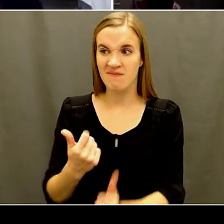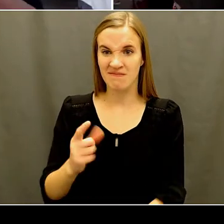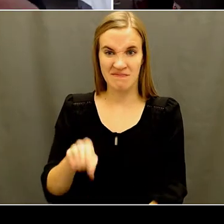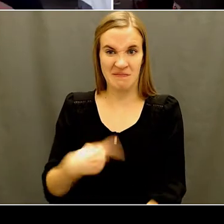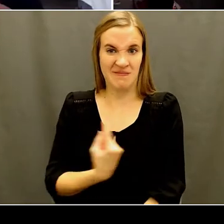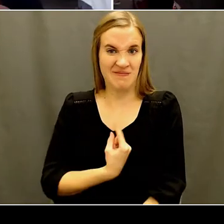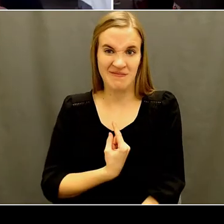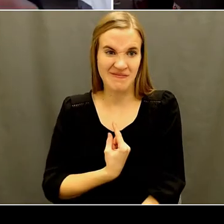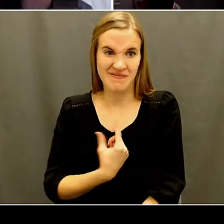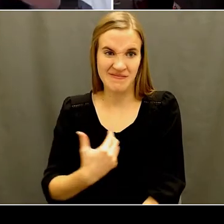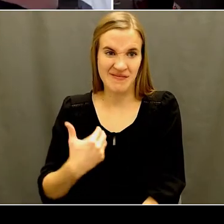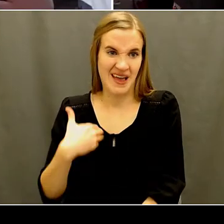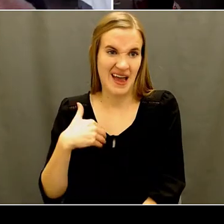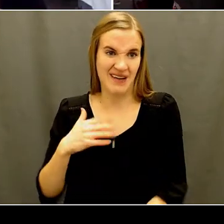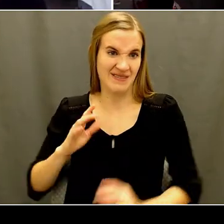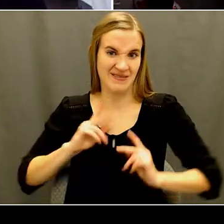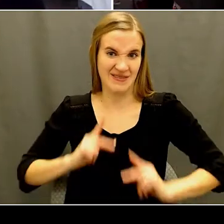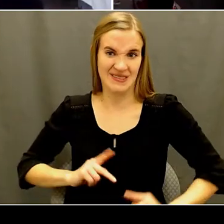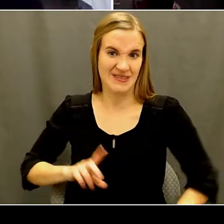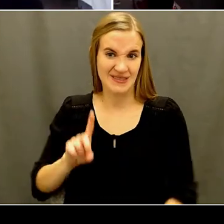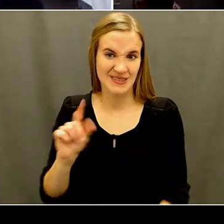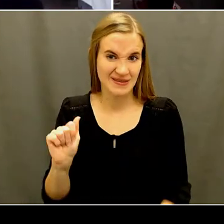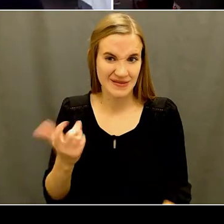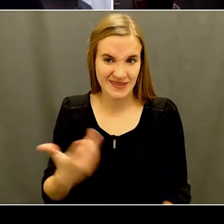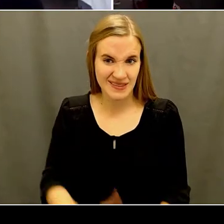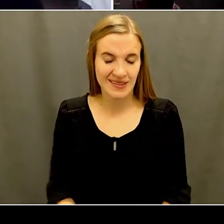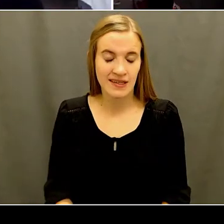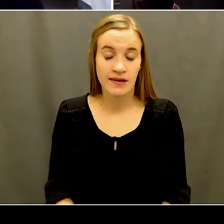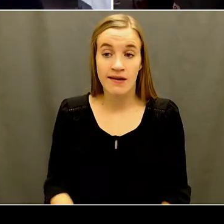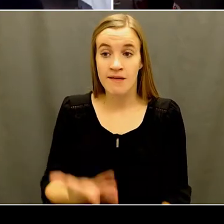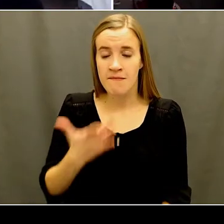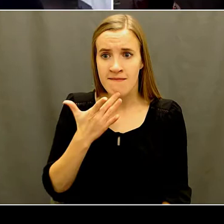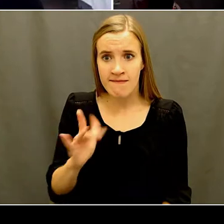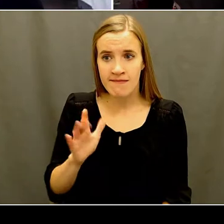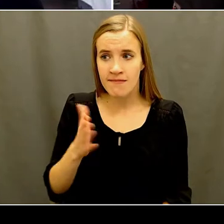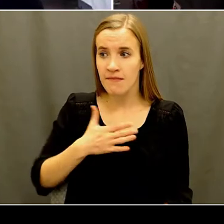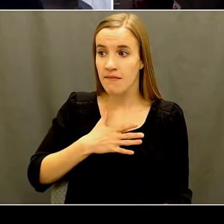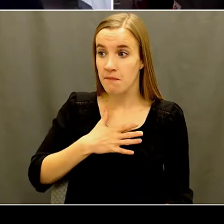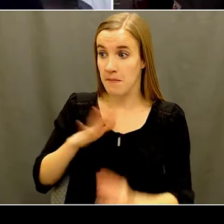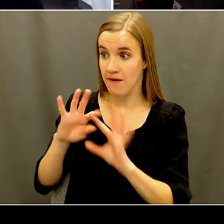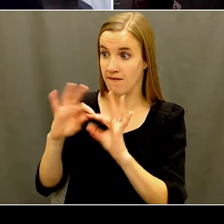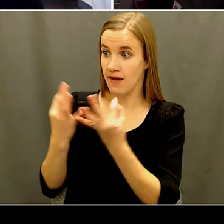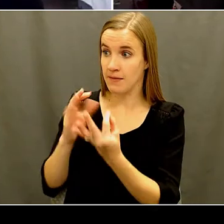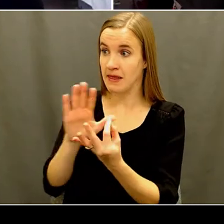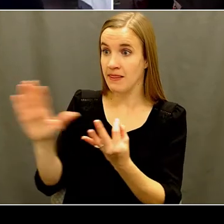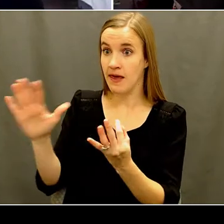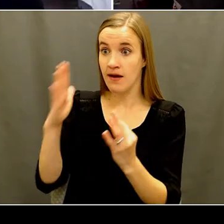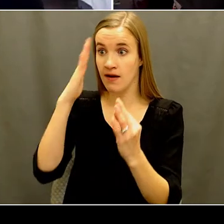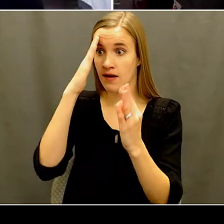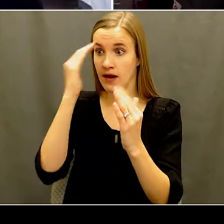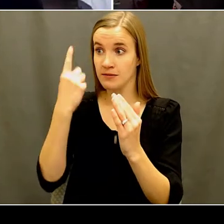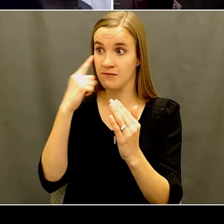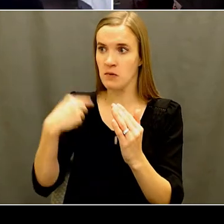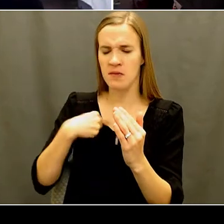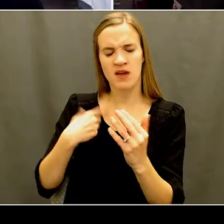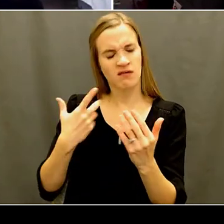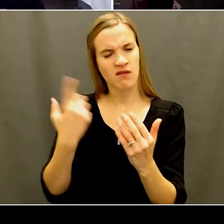family always had very high expectations and they were committed to me being in